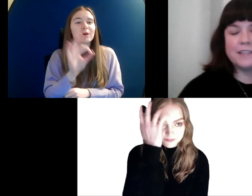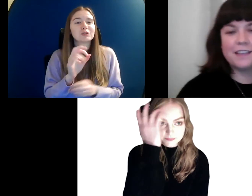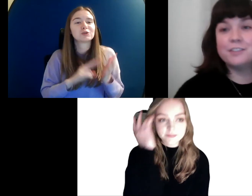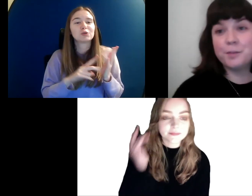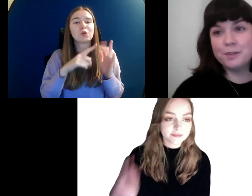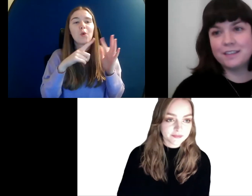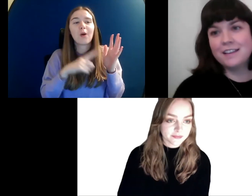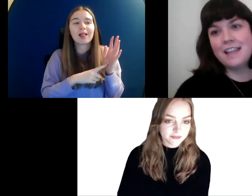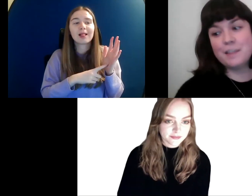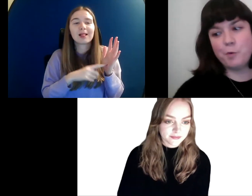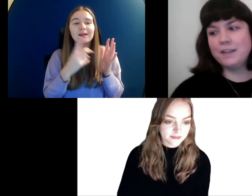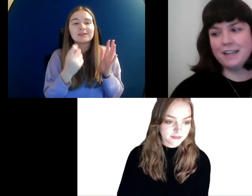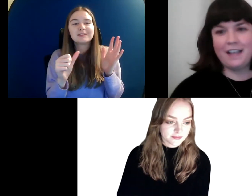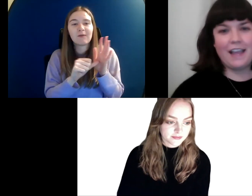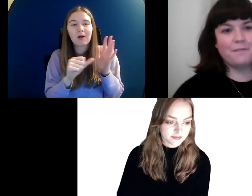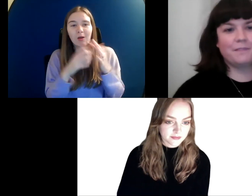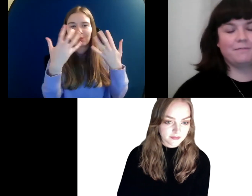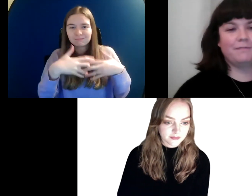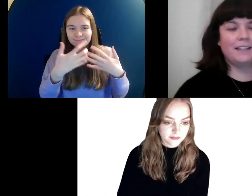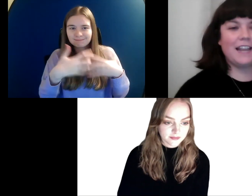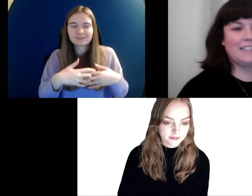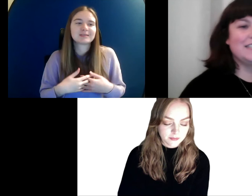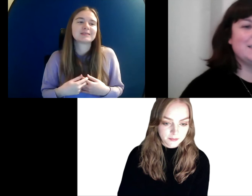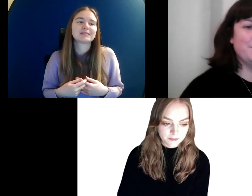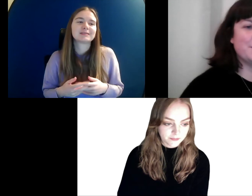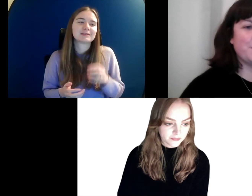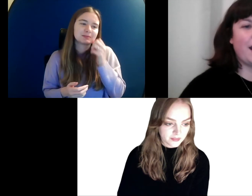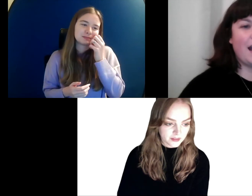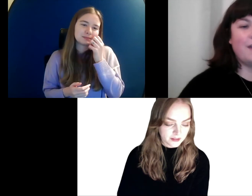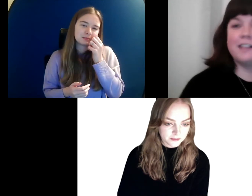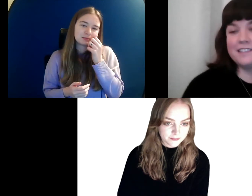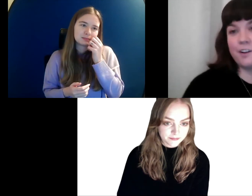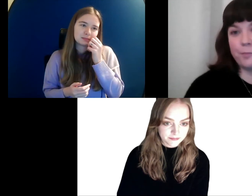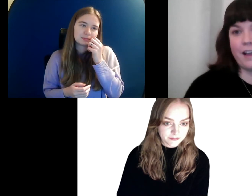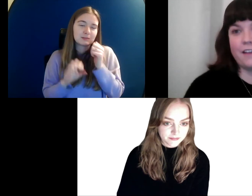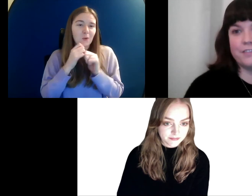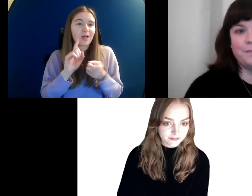He's having trouble at the moment connecting to Zoom, so I will answer on behalf of him.